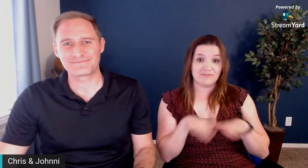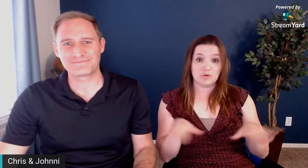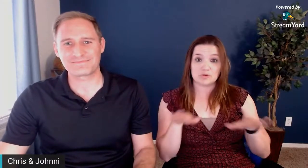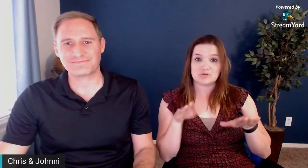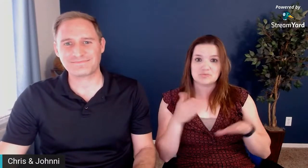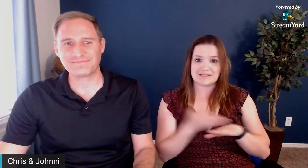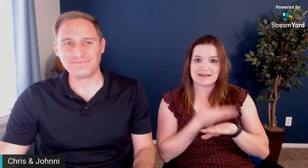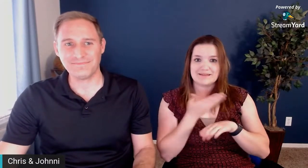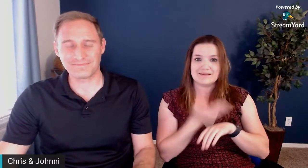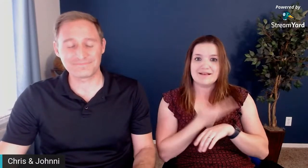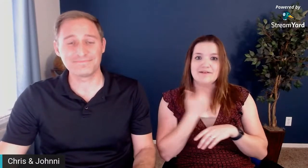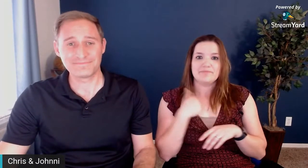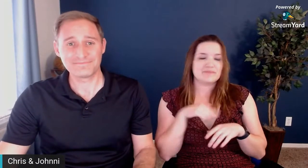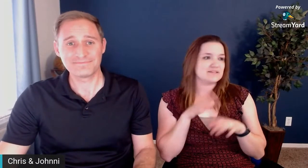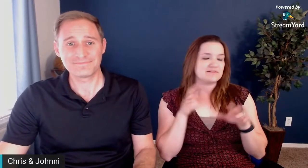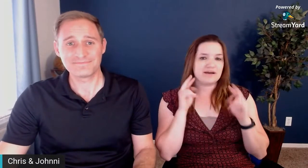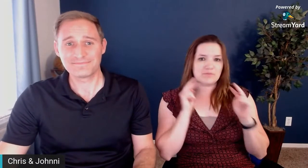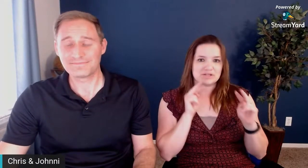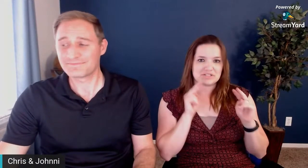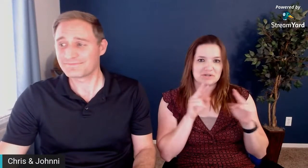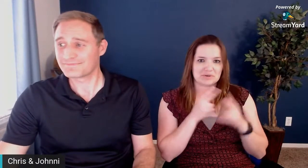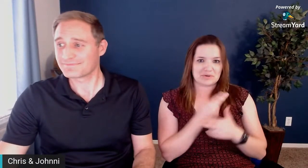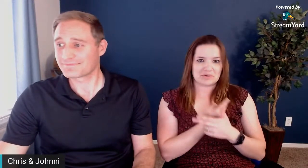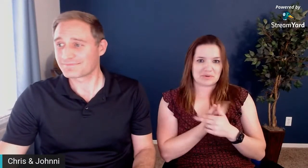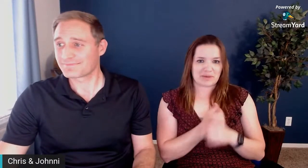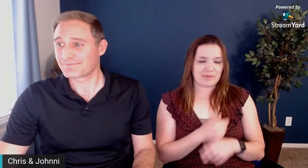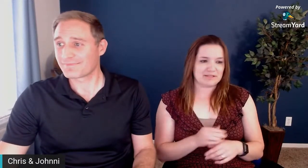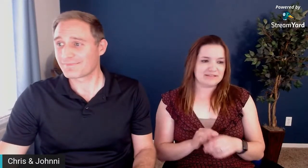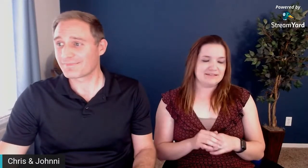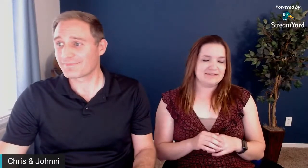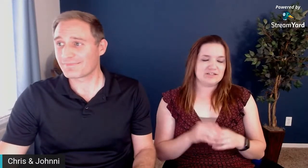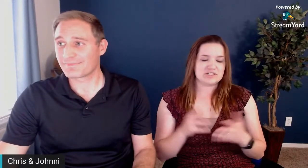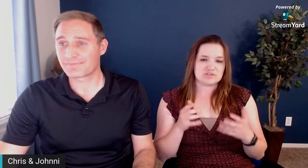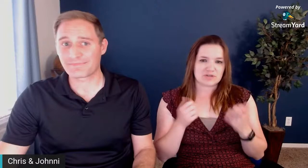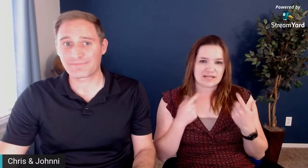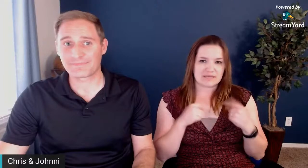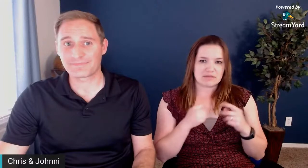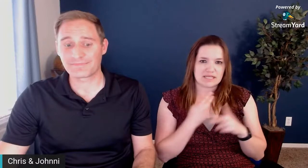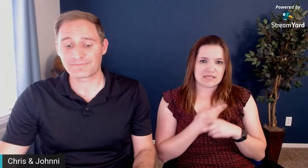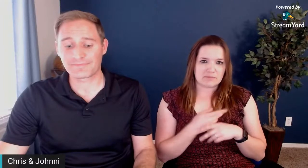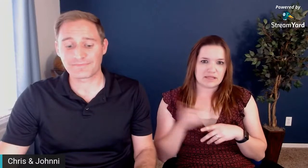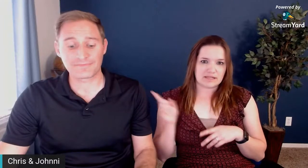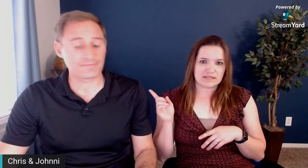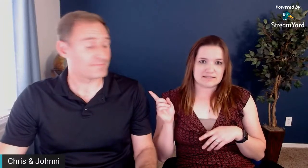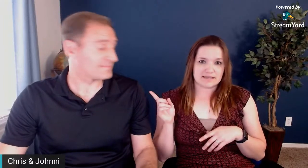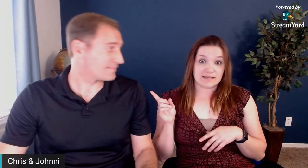floors redone and so i'm watching her her rabbit she's trying to get me to keep it and he's like